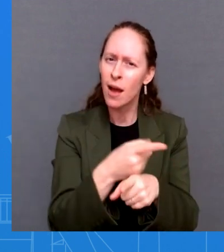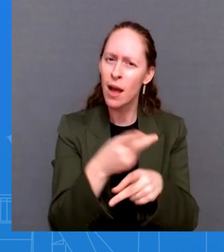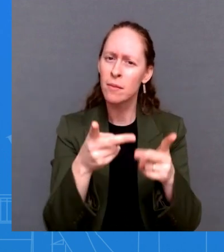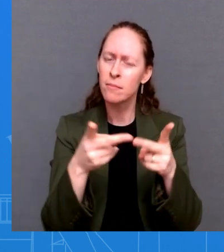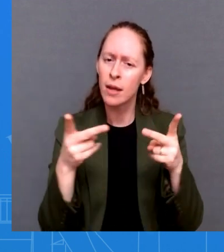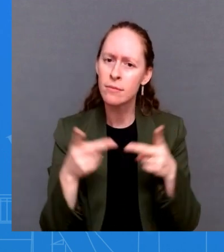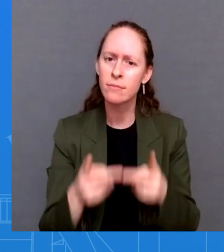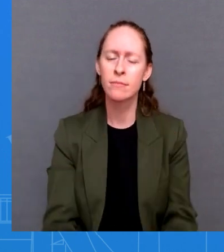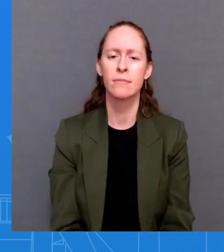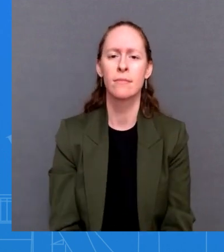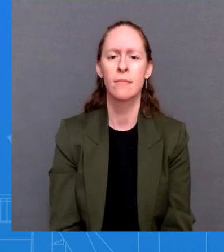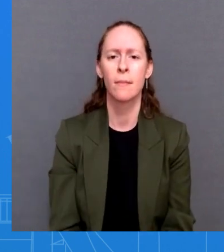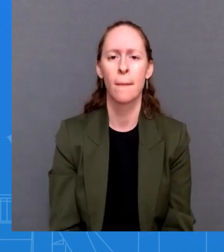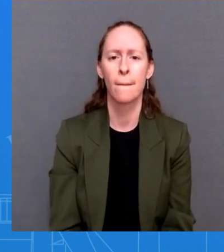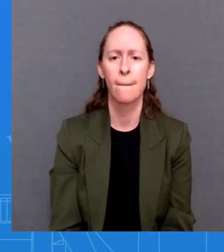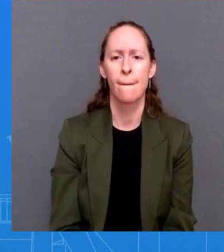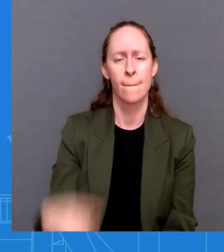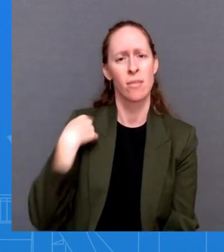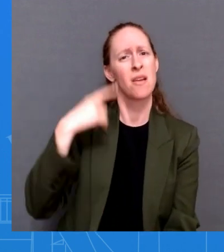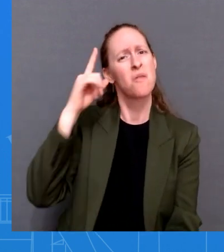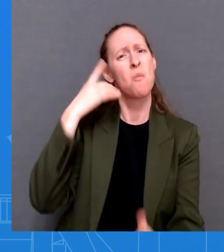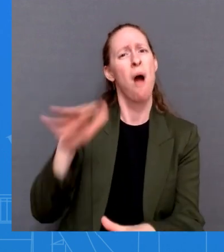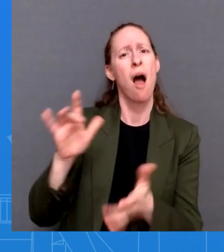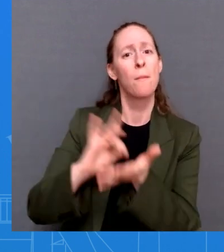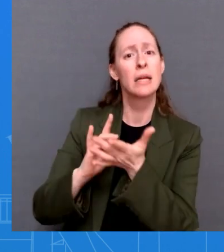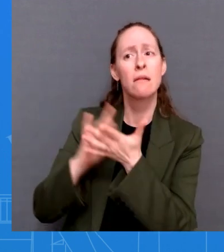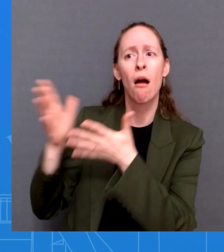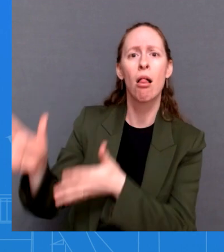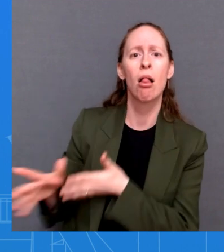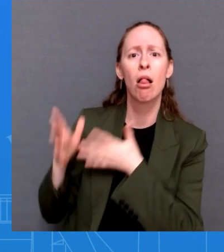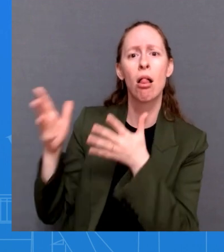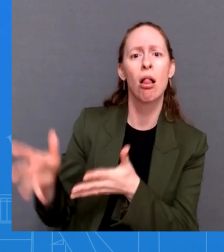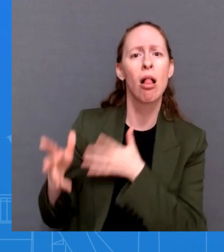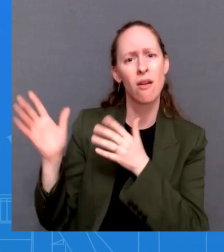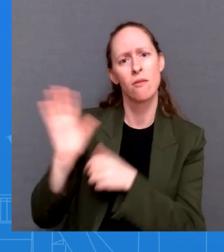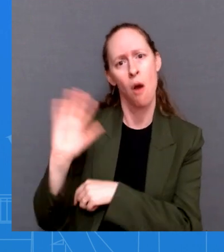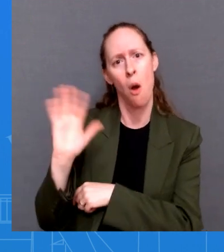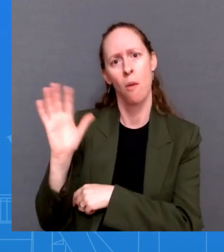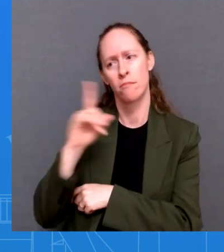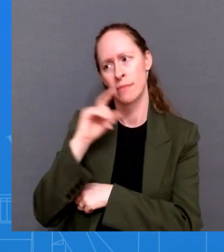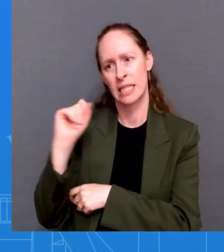in order for a jurisdiction to order from its allocation, it must attest that it has utilized